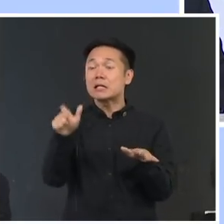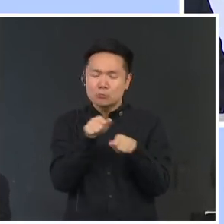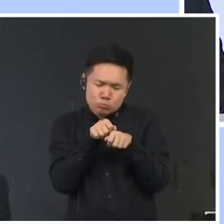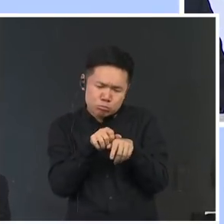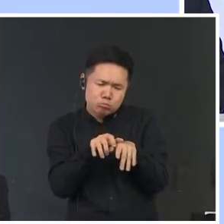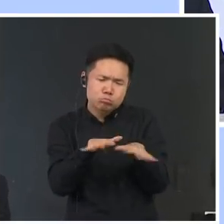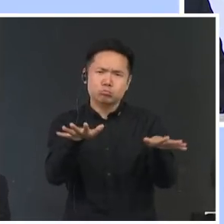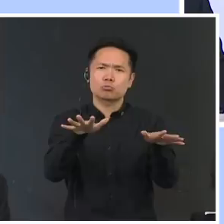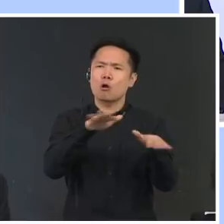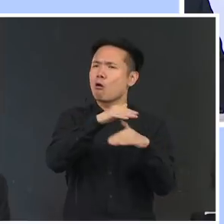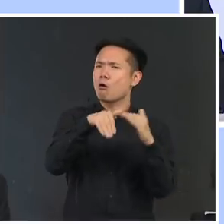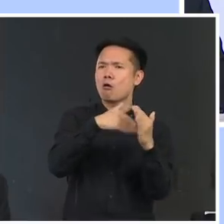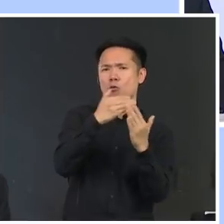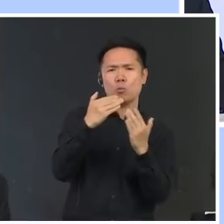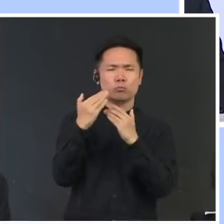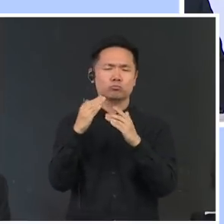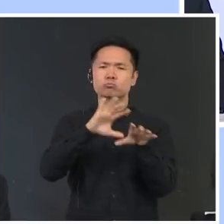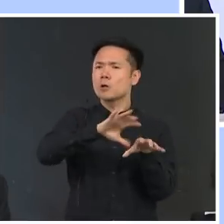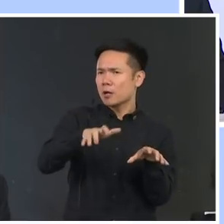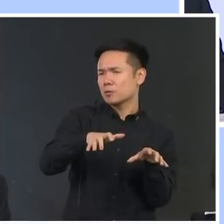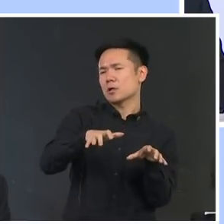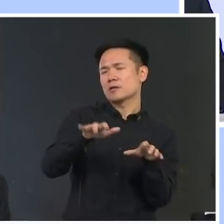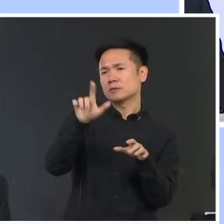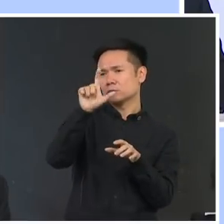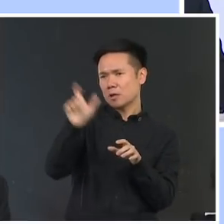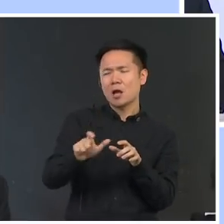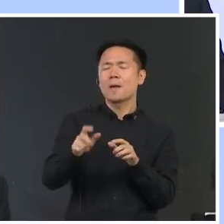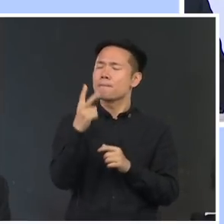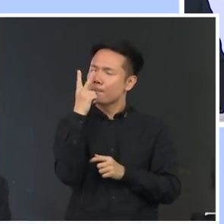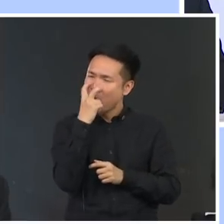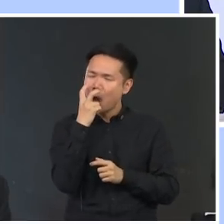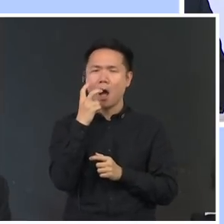Here in Japan, based on this adoption at the international conference, the